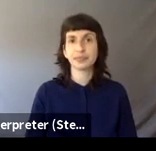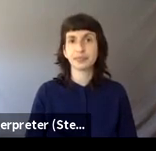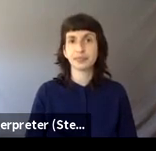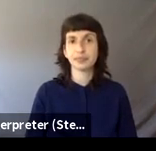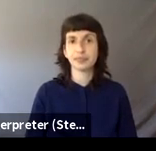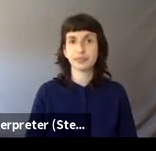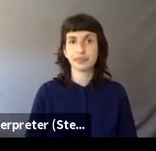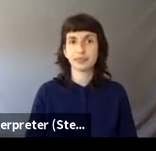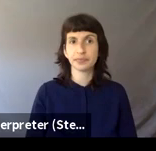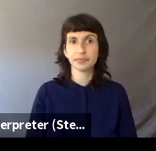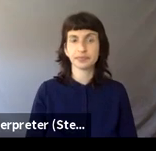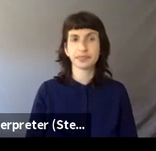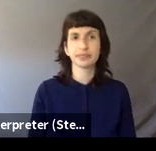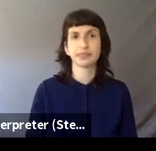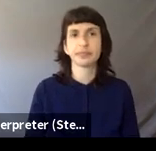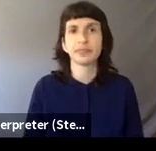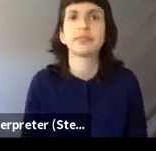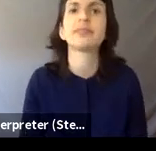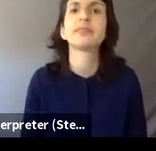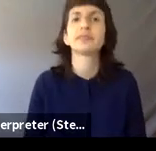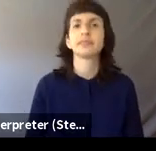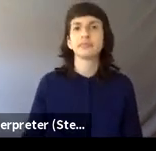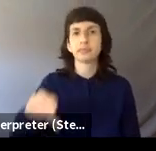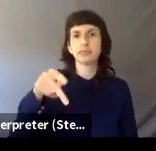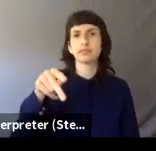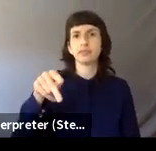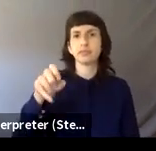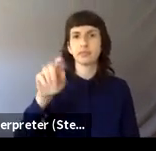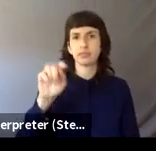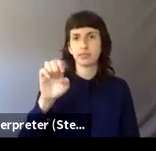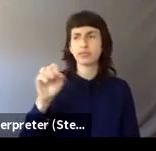So it did save it as a draft because I had, it sent me out of assignments so I'm going to go into week 2. And now let's see...